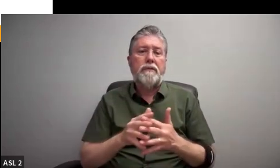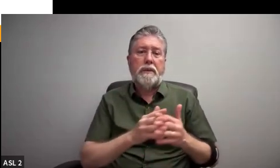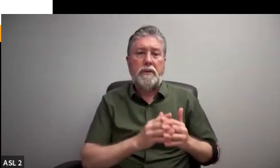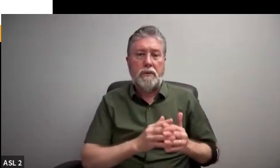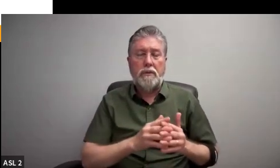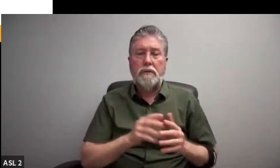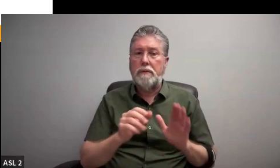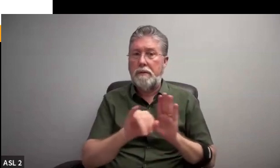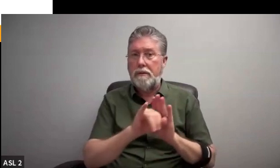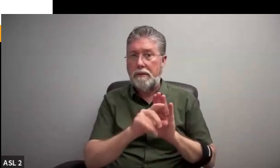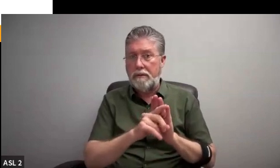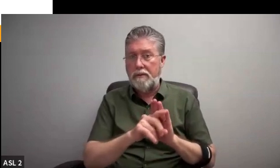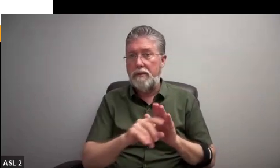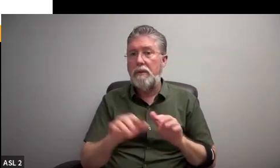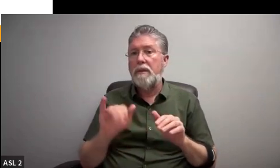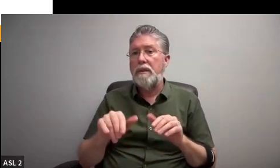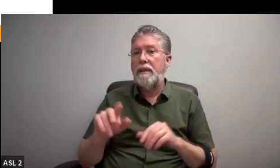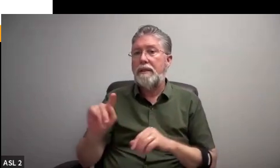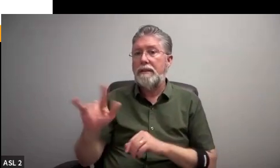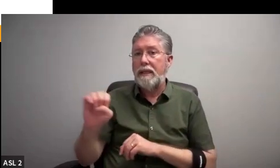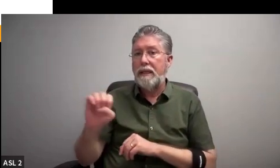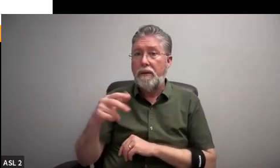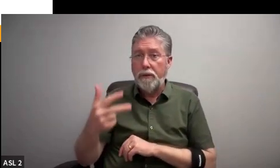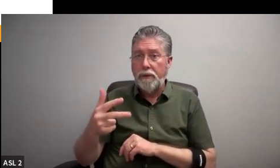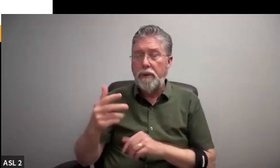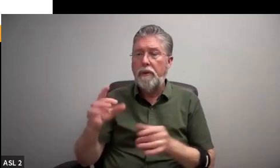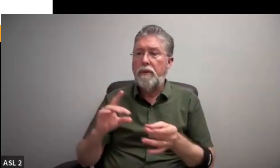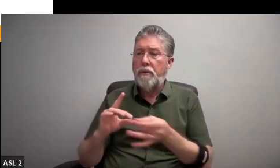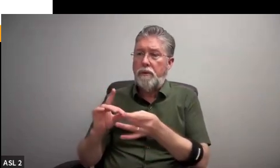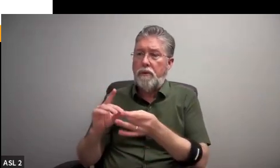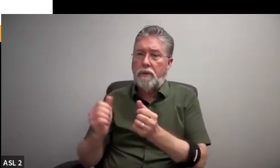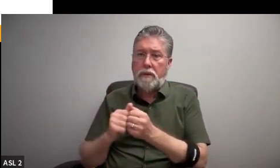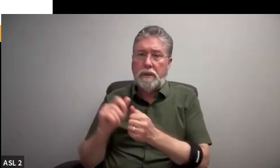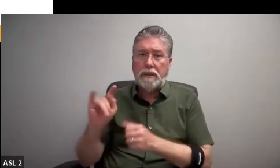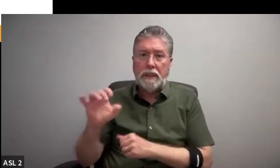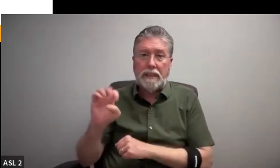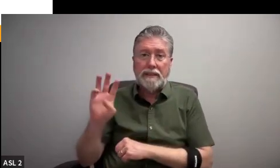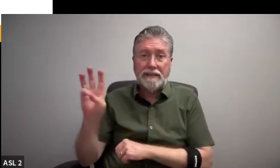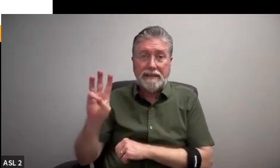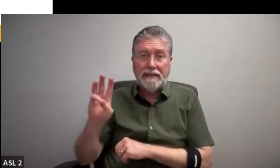be coordinated with services provided under Title VI, and that the SUA shall require AAA to provide